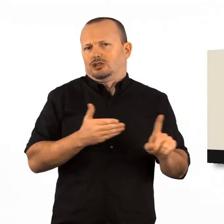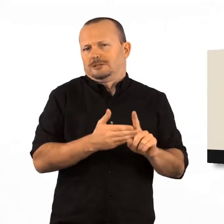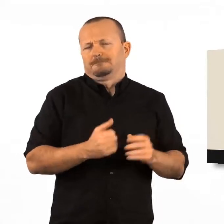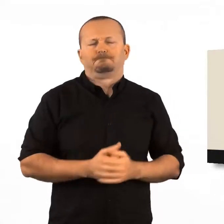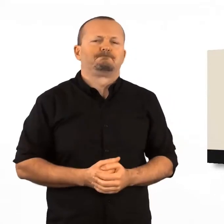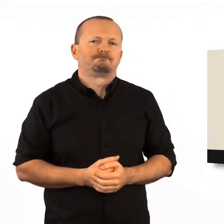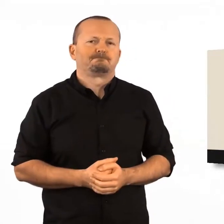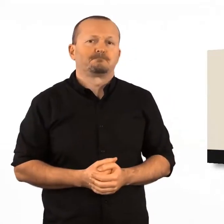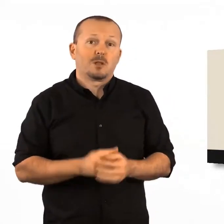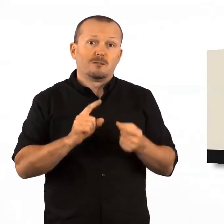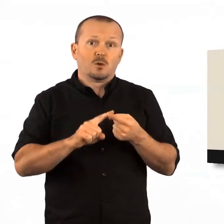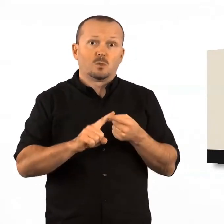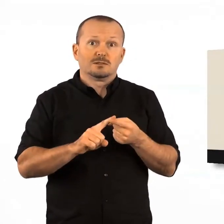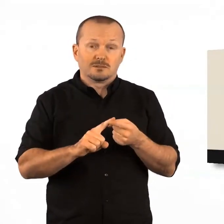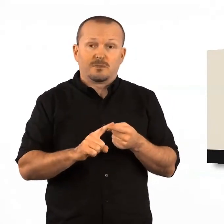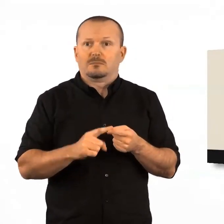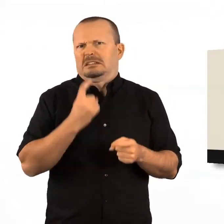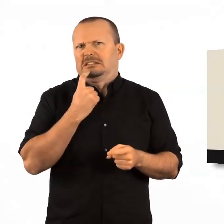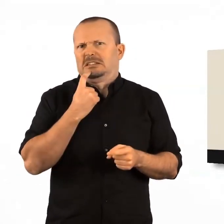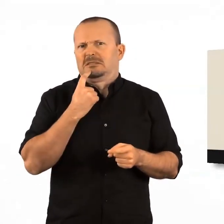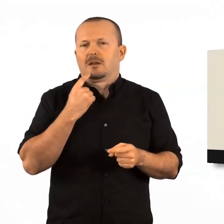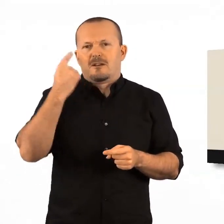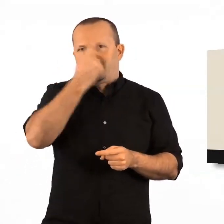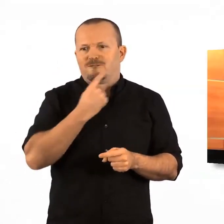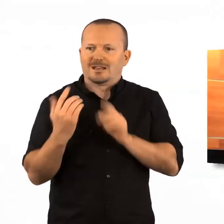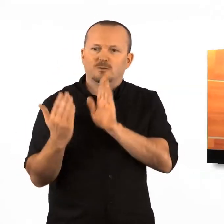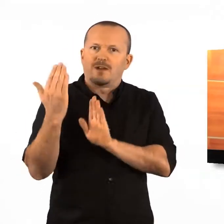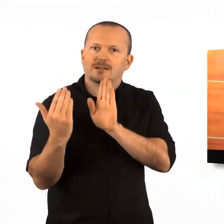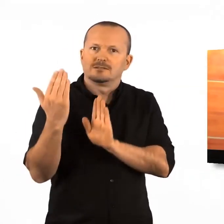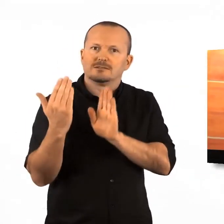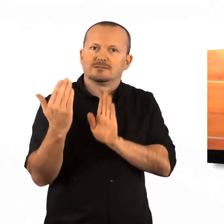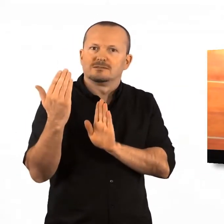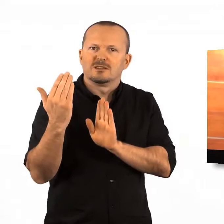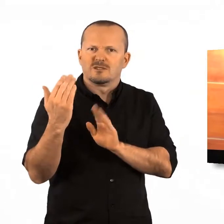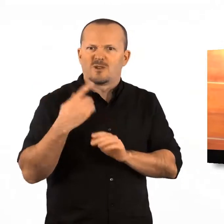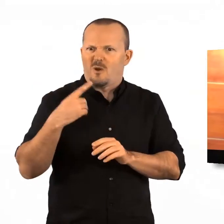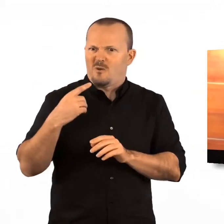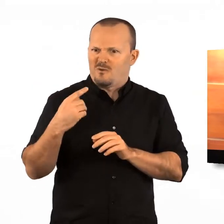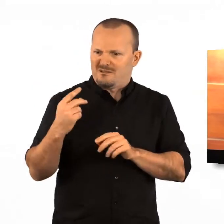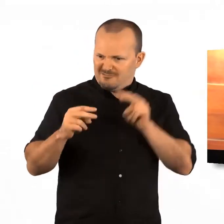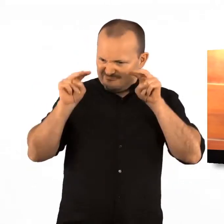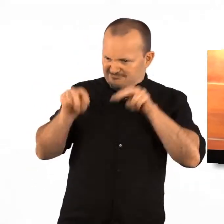easiest one is what we call get face to face. So I don’t want to be up here while my child’s